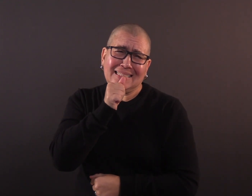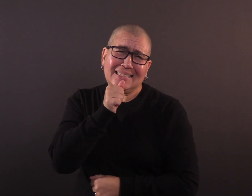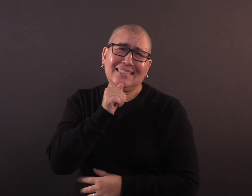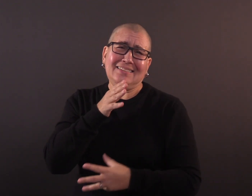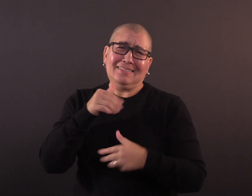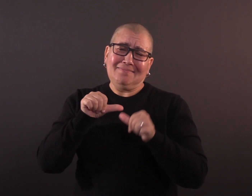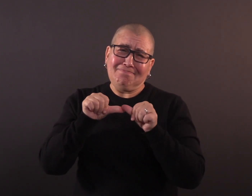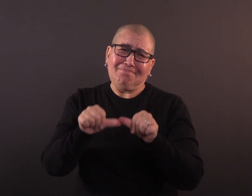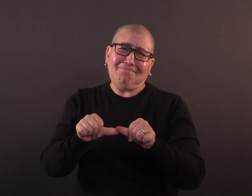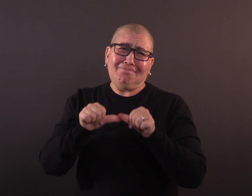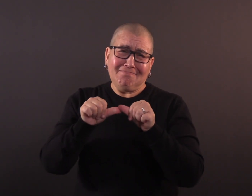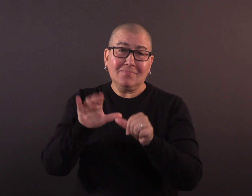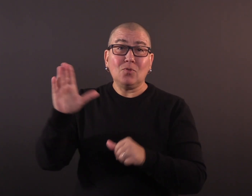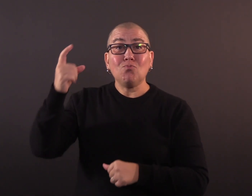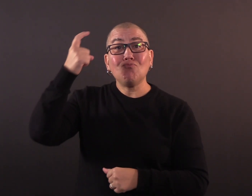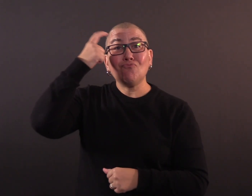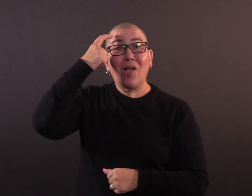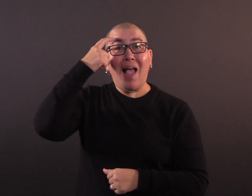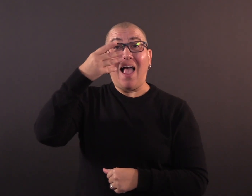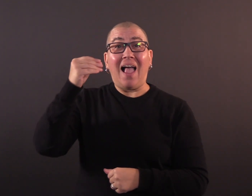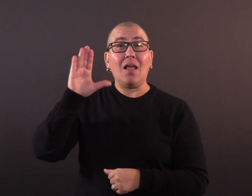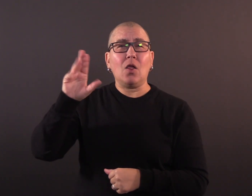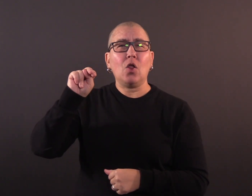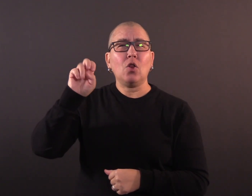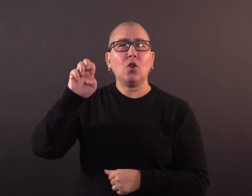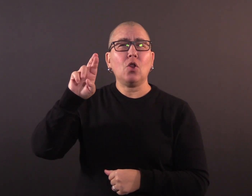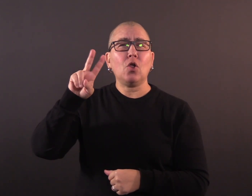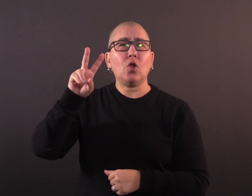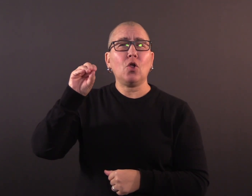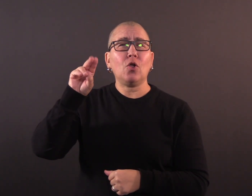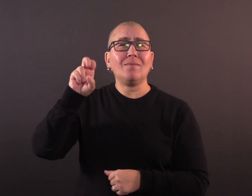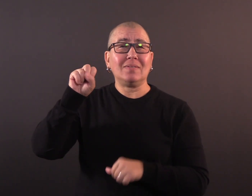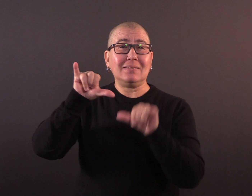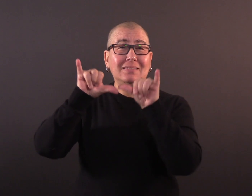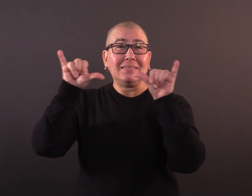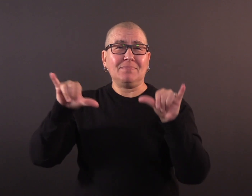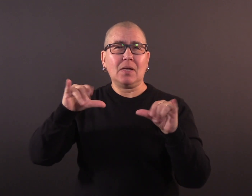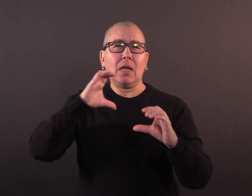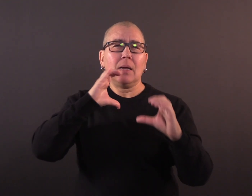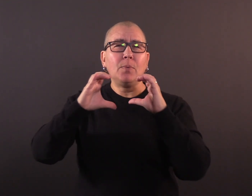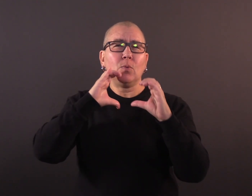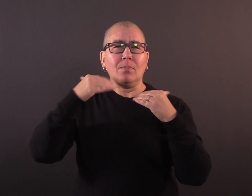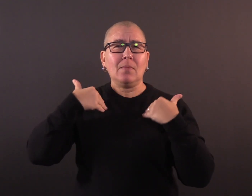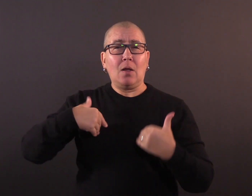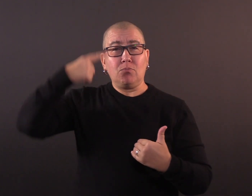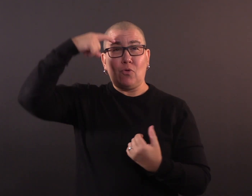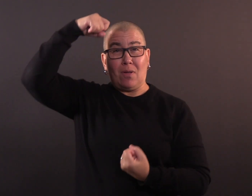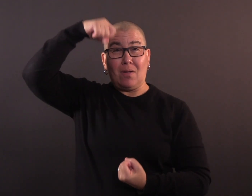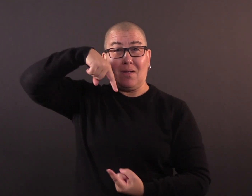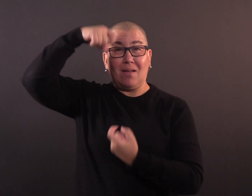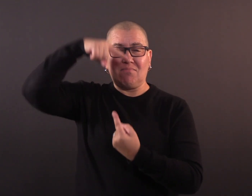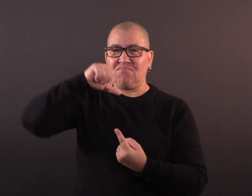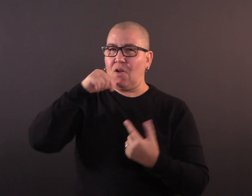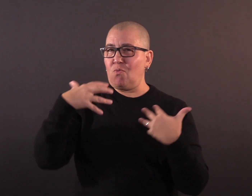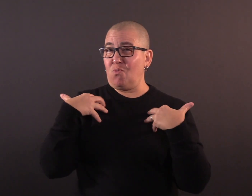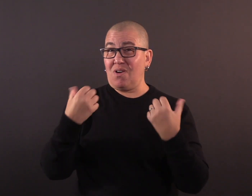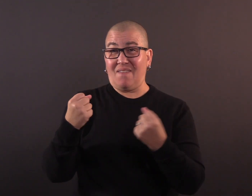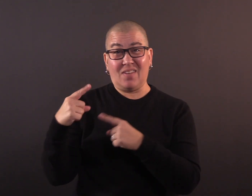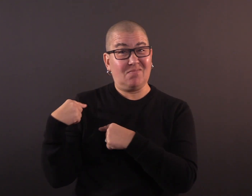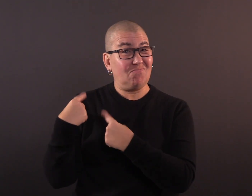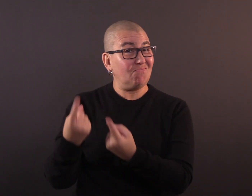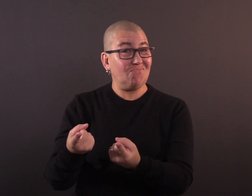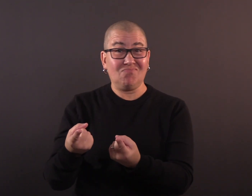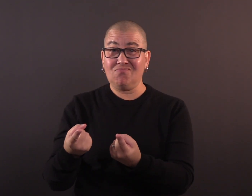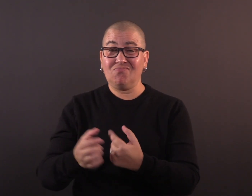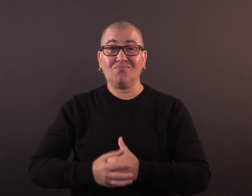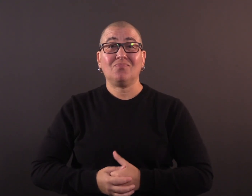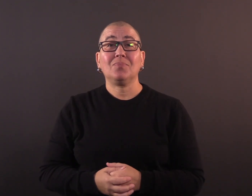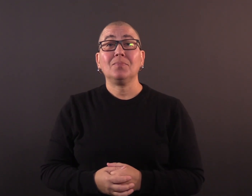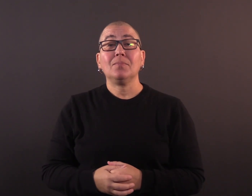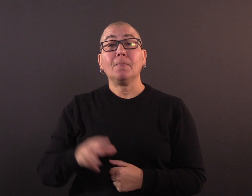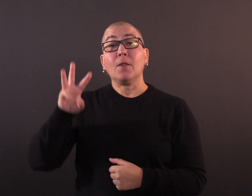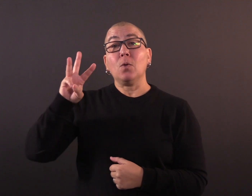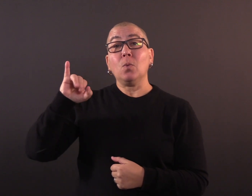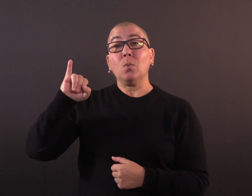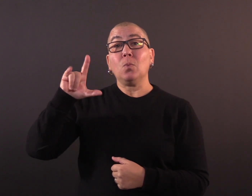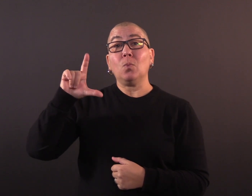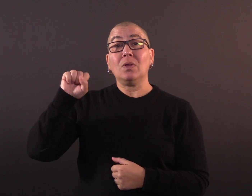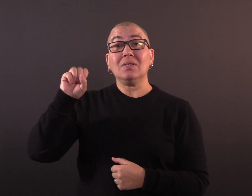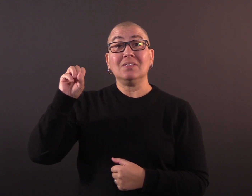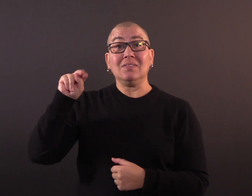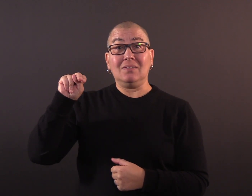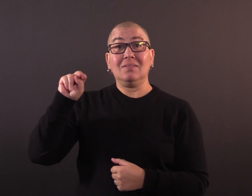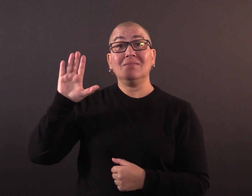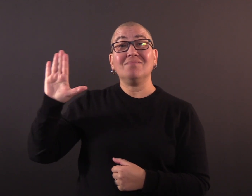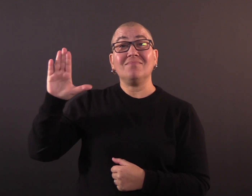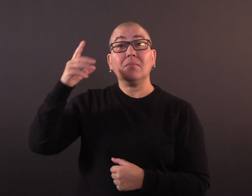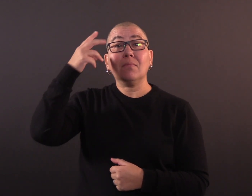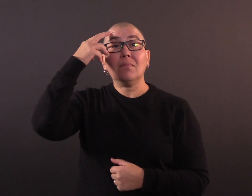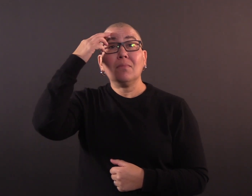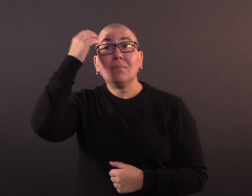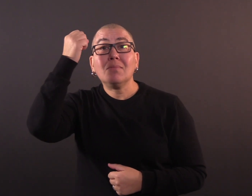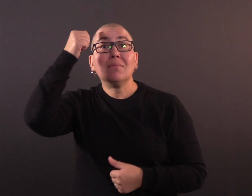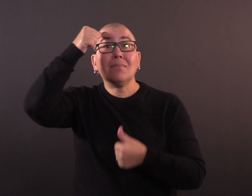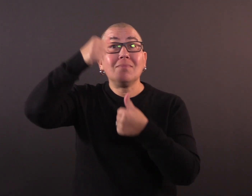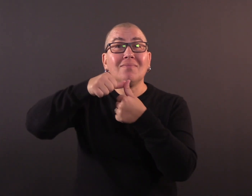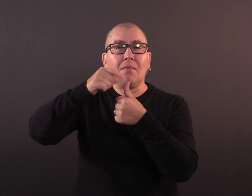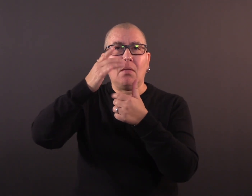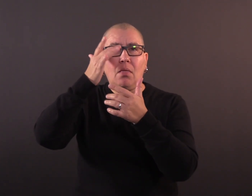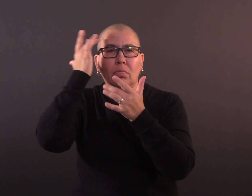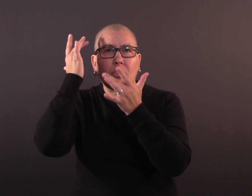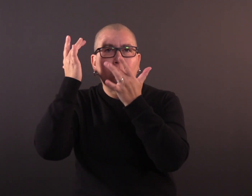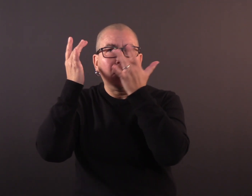for her brain and nervous system to recover. Wilson's memory is spotty, she's frequently in